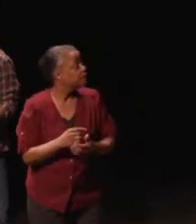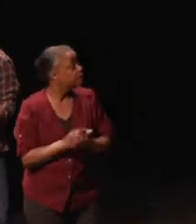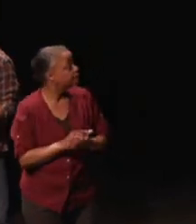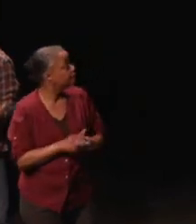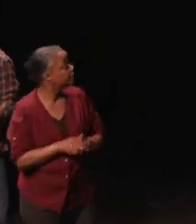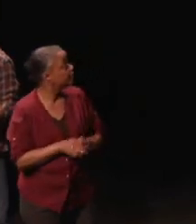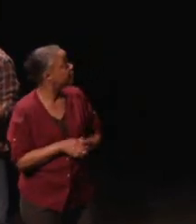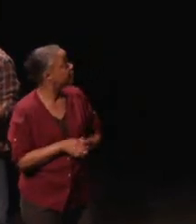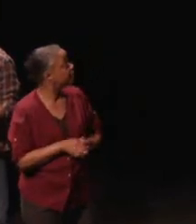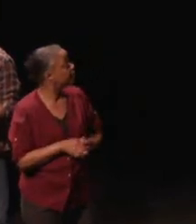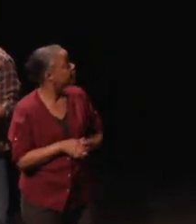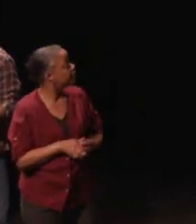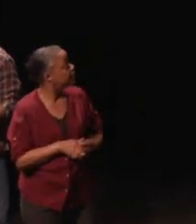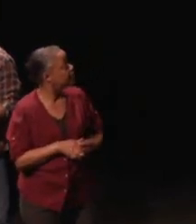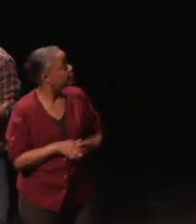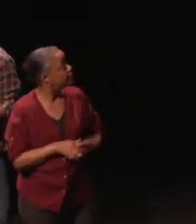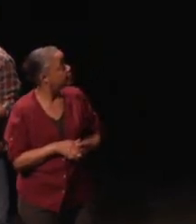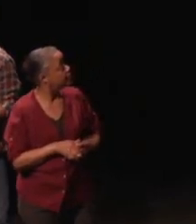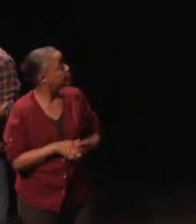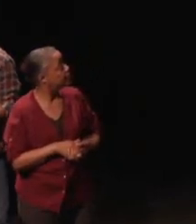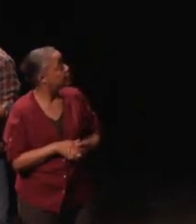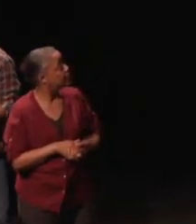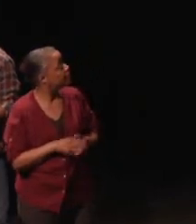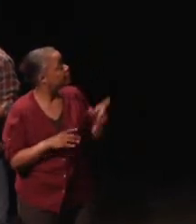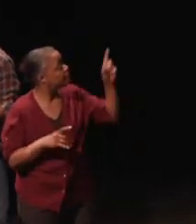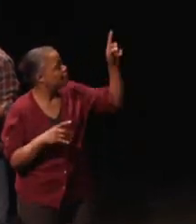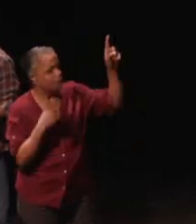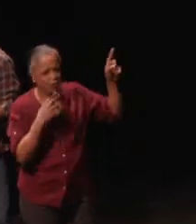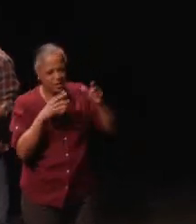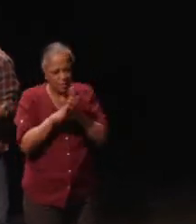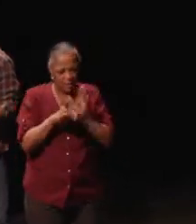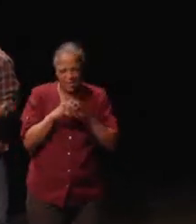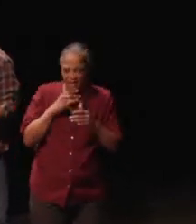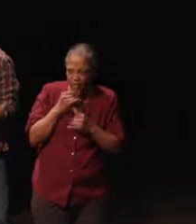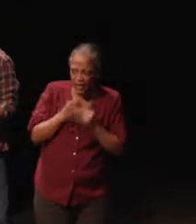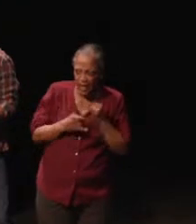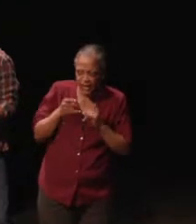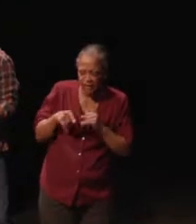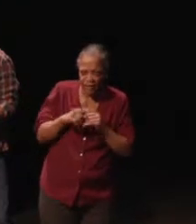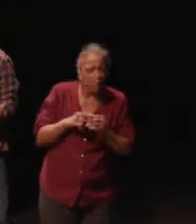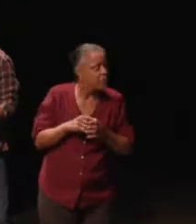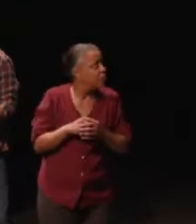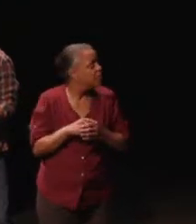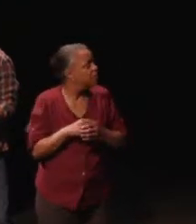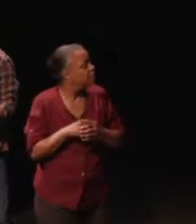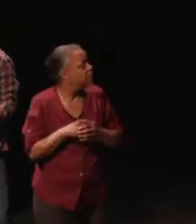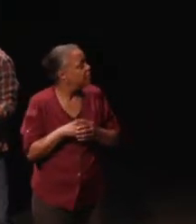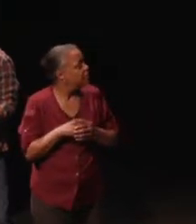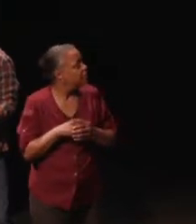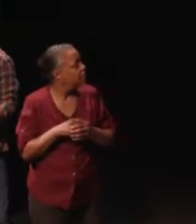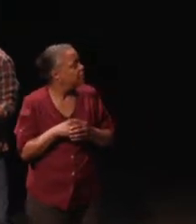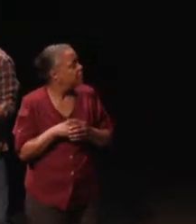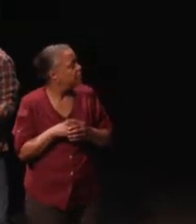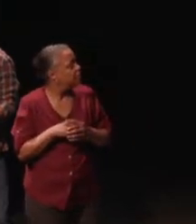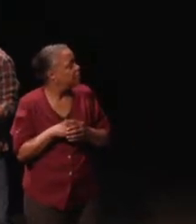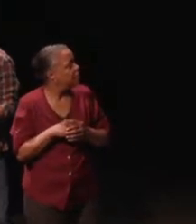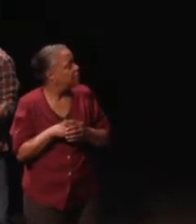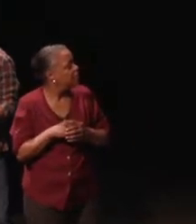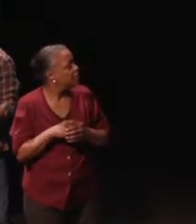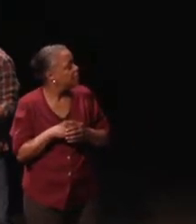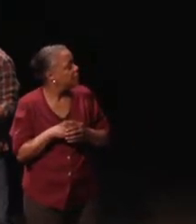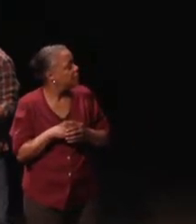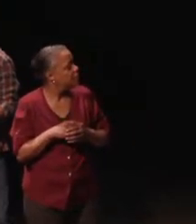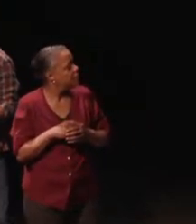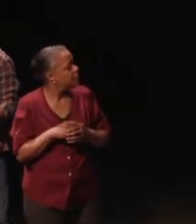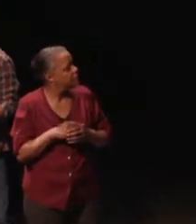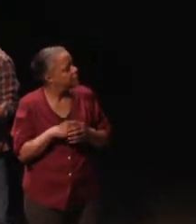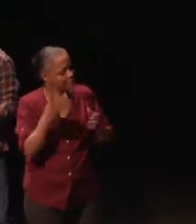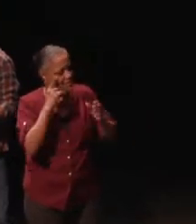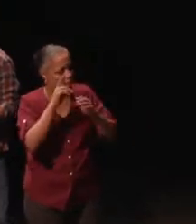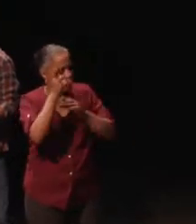Grip it, grip it.